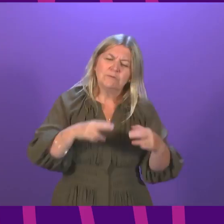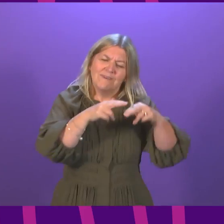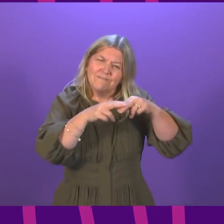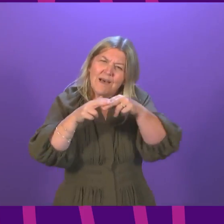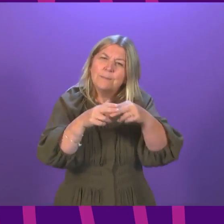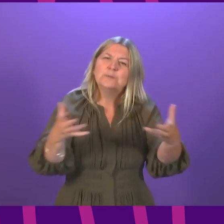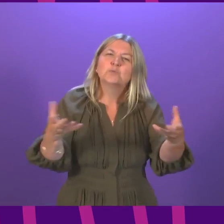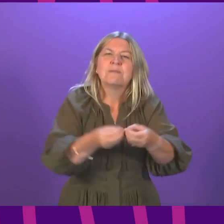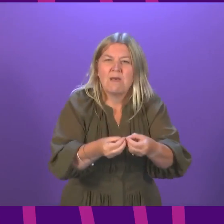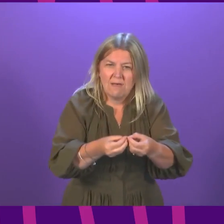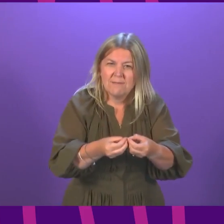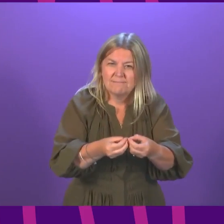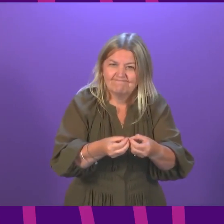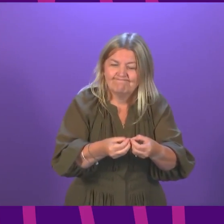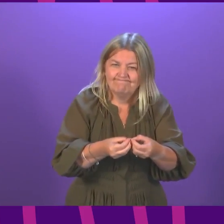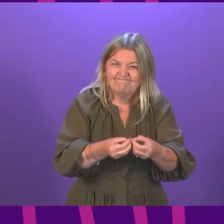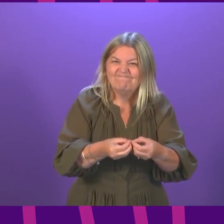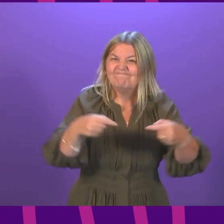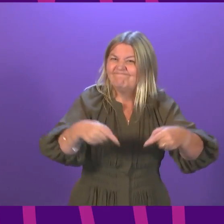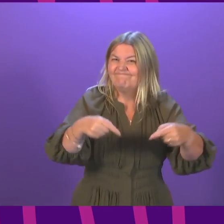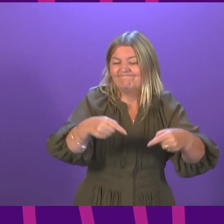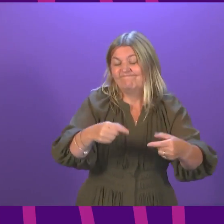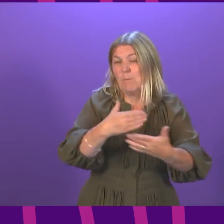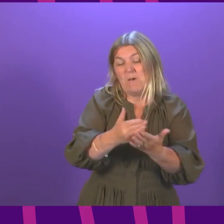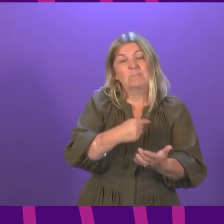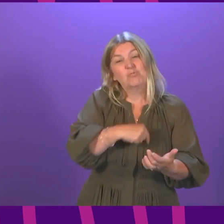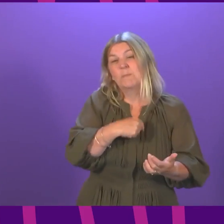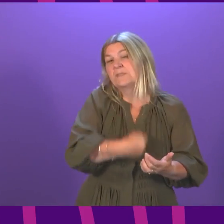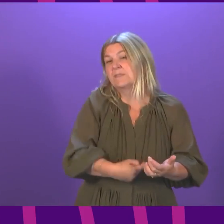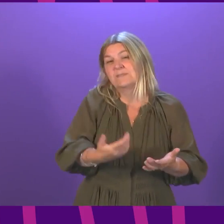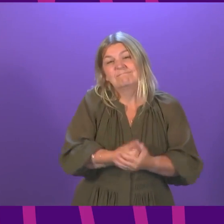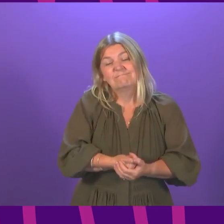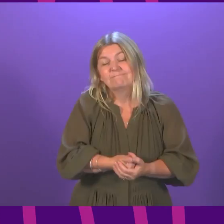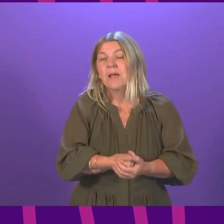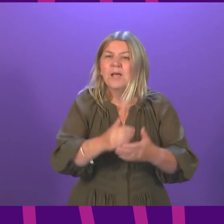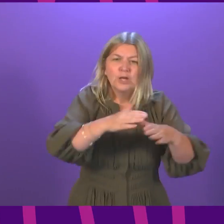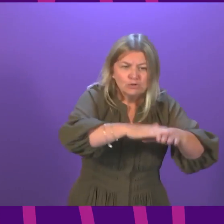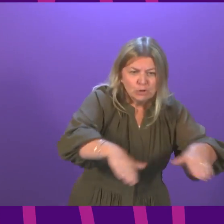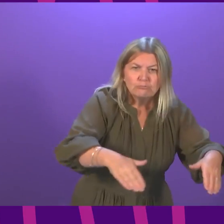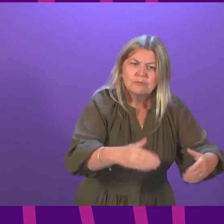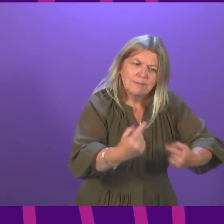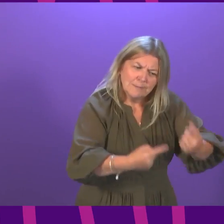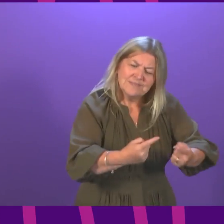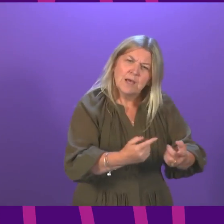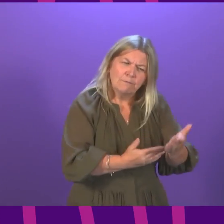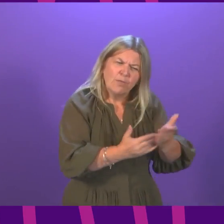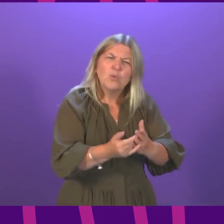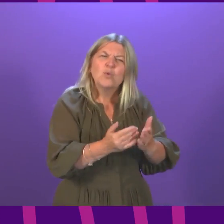together. That is part of our promise, both to children who have had care experience and